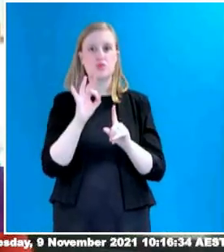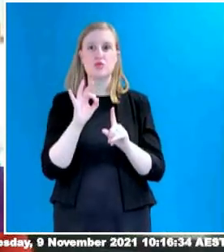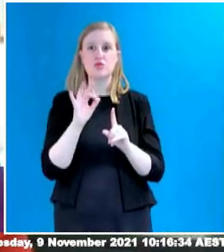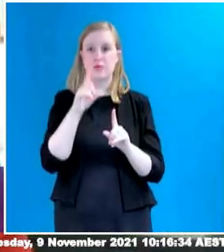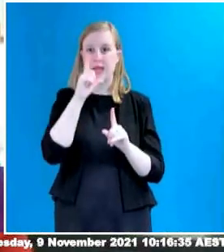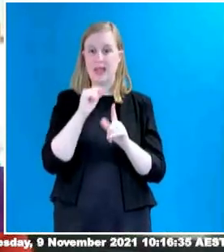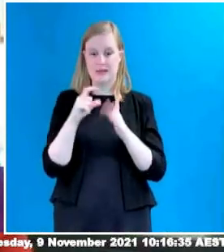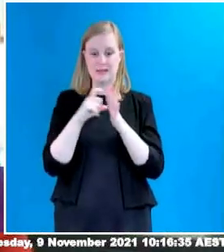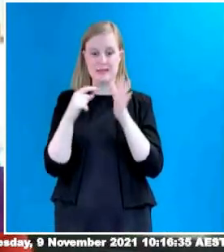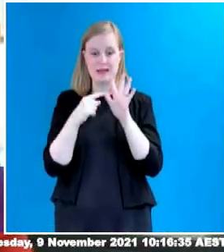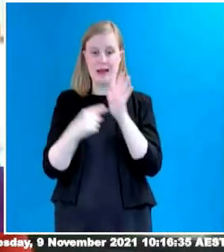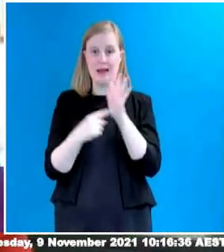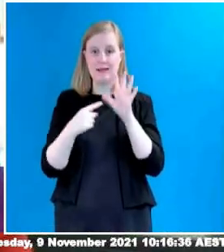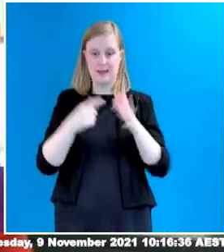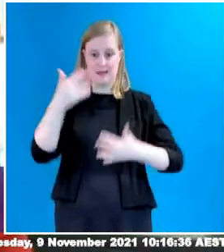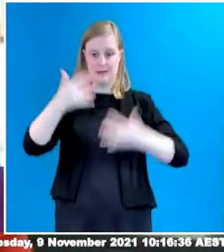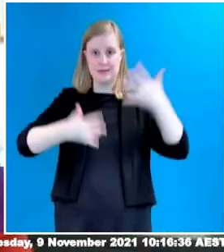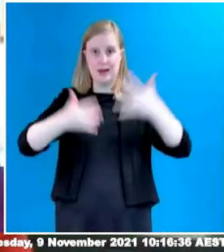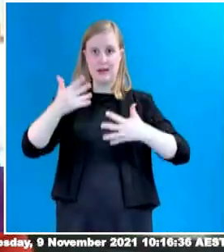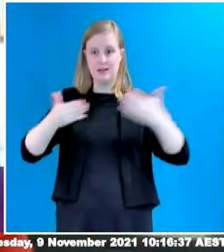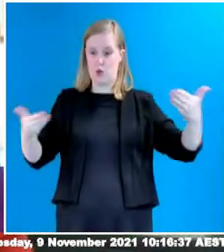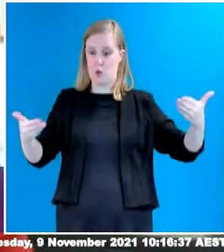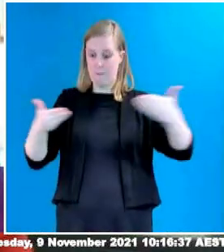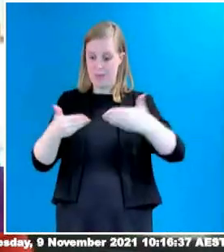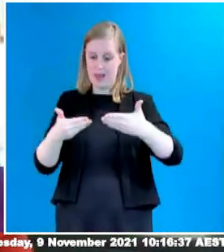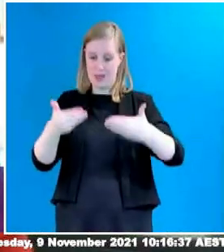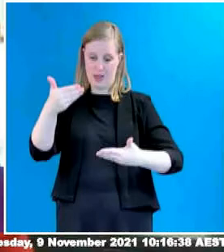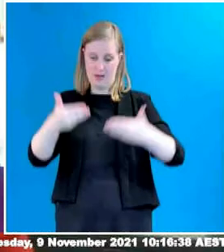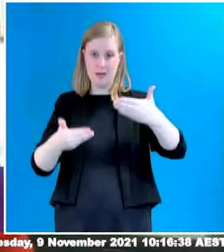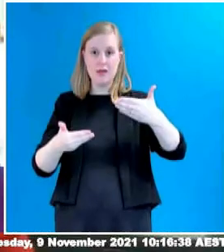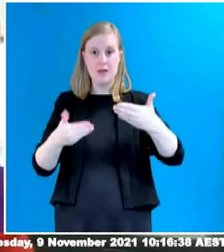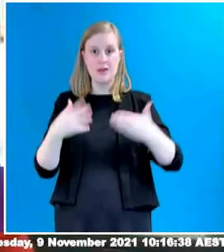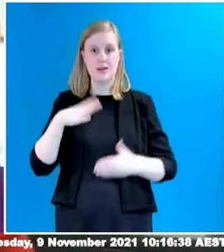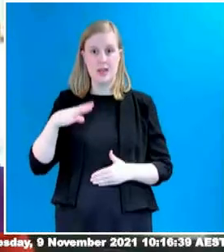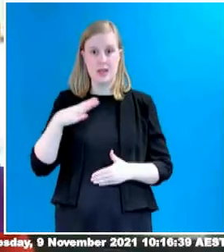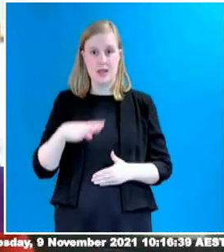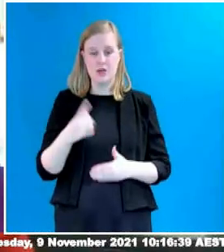It was only 4,000 people, the last survey that was recently conducted.